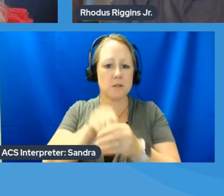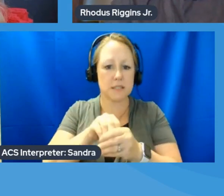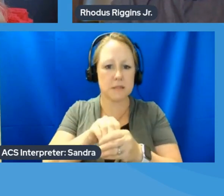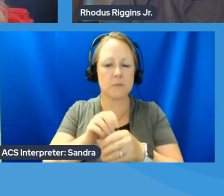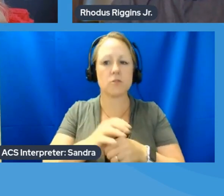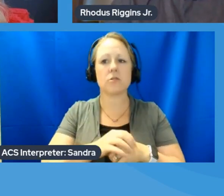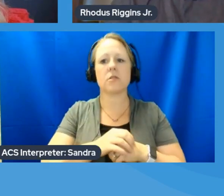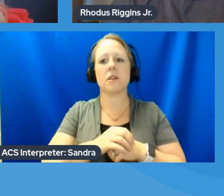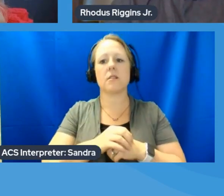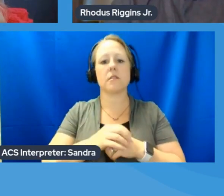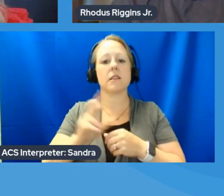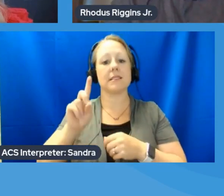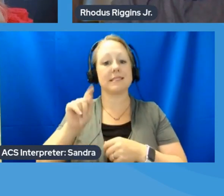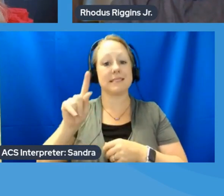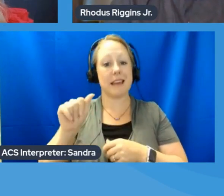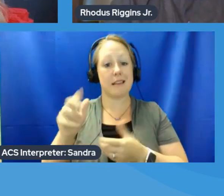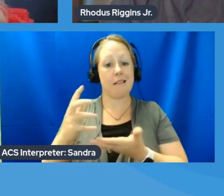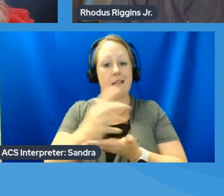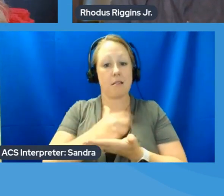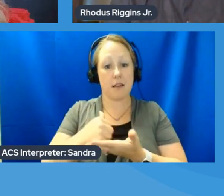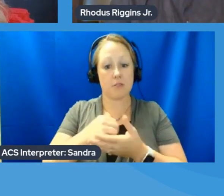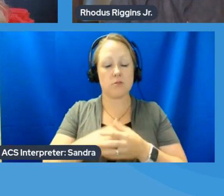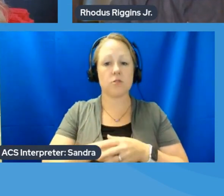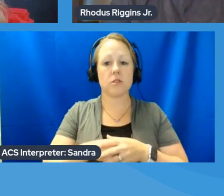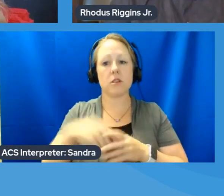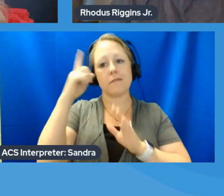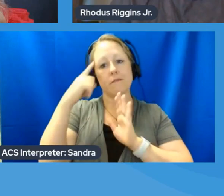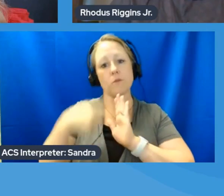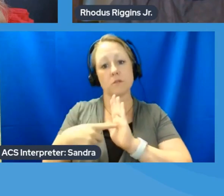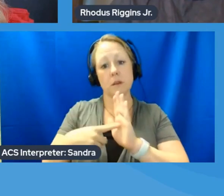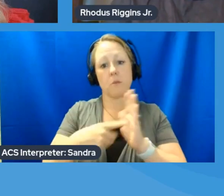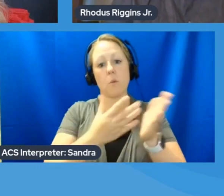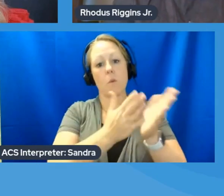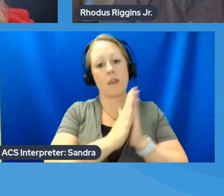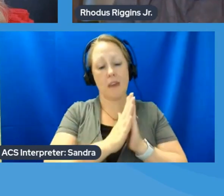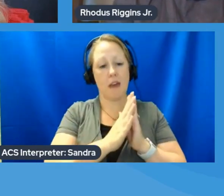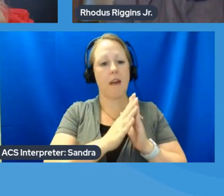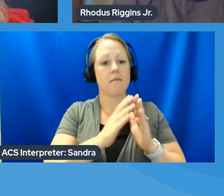such as having practitioners and families review